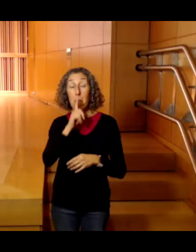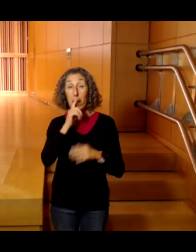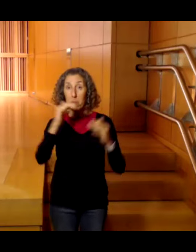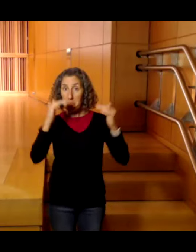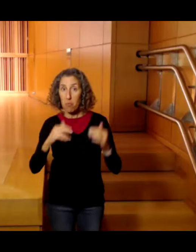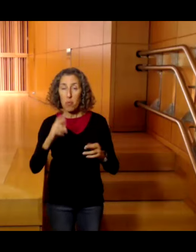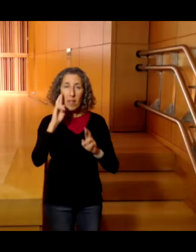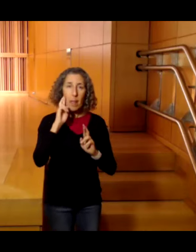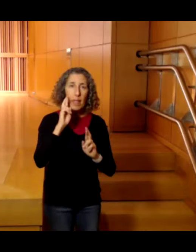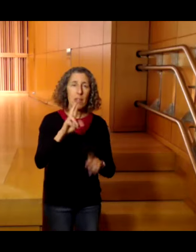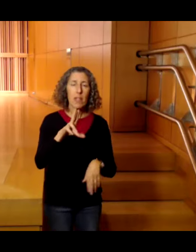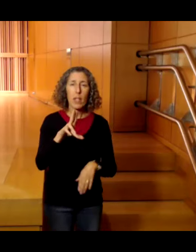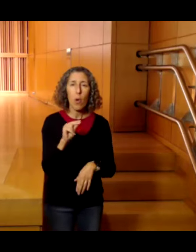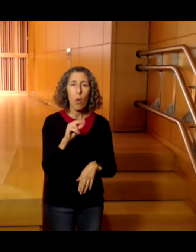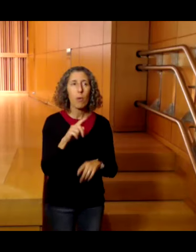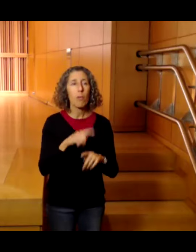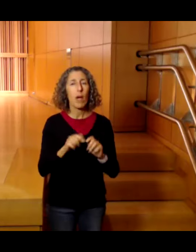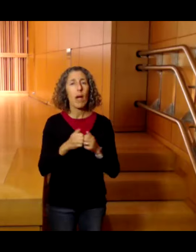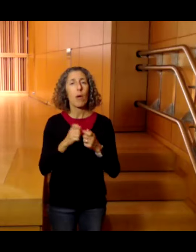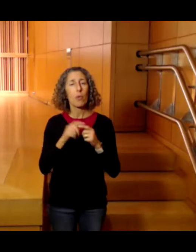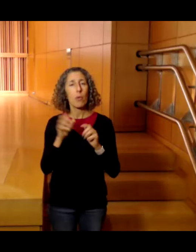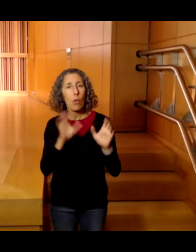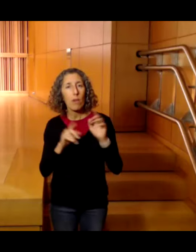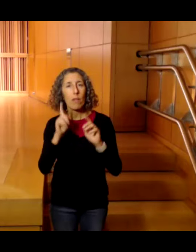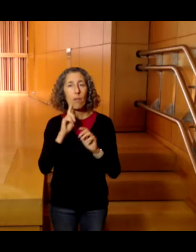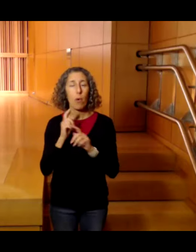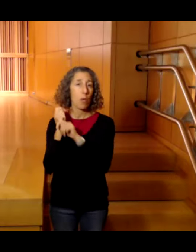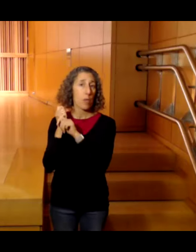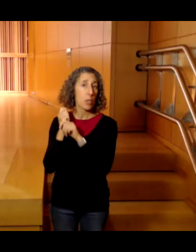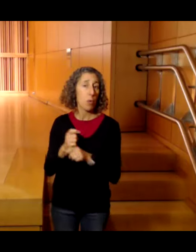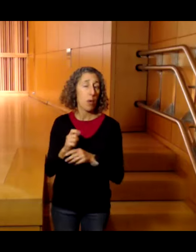But instead, to look at the ways in which our ritual practices can usefully trouble the land.